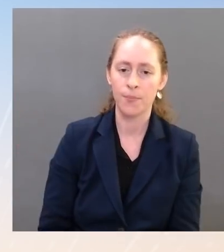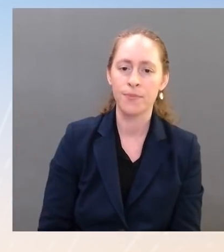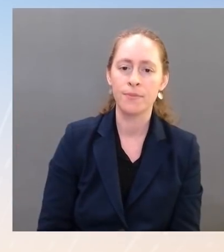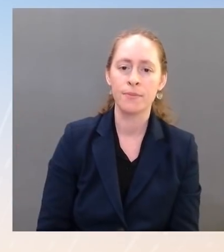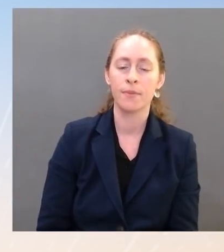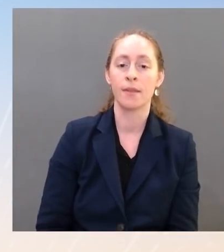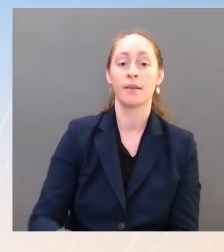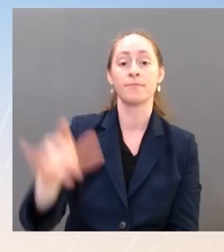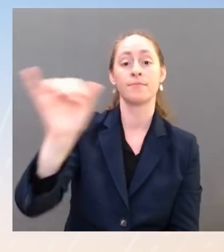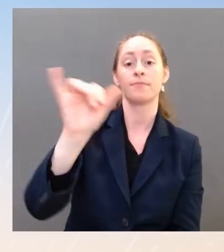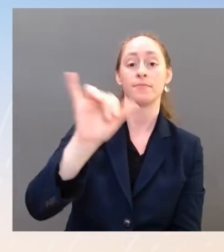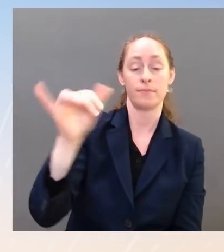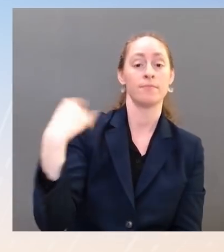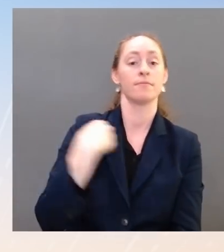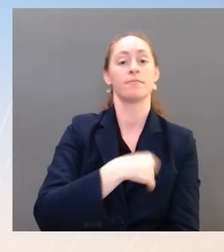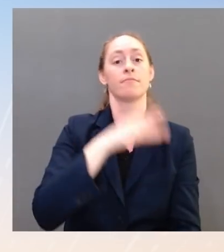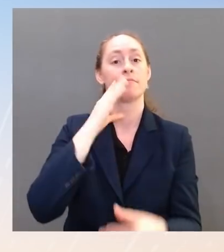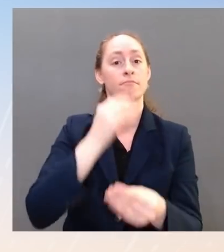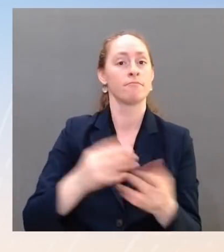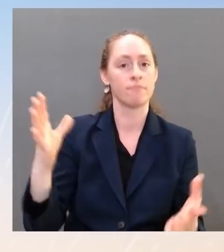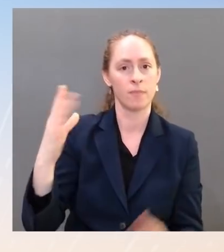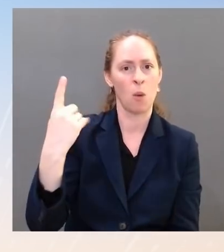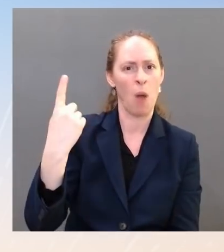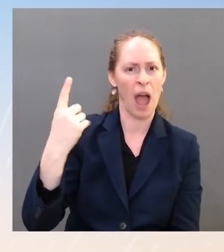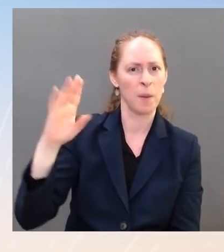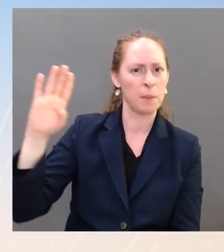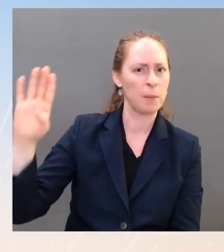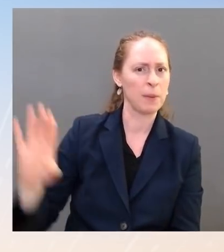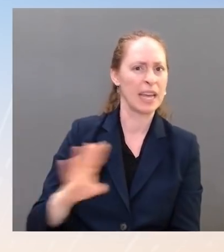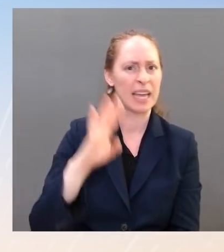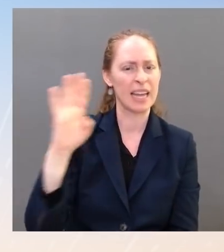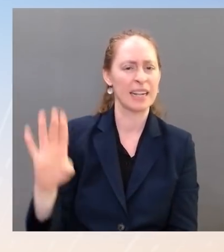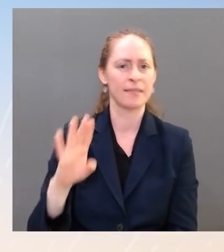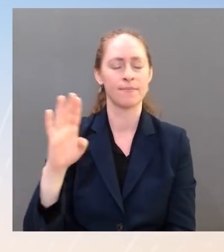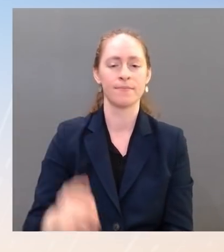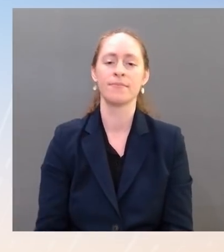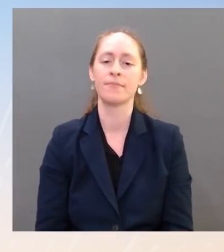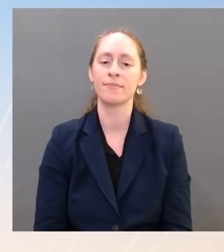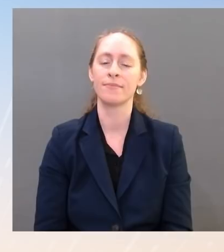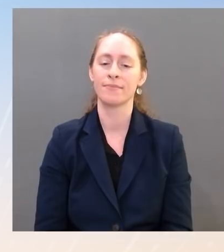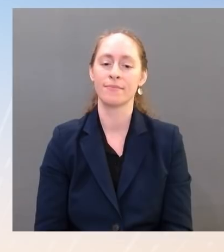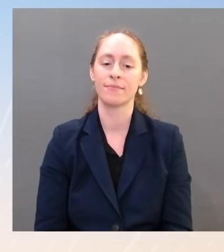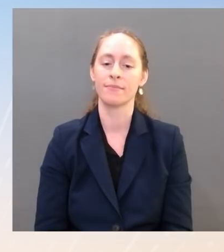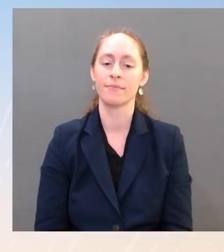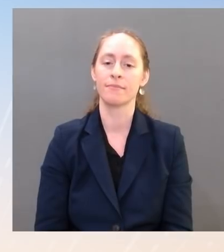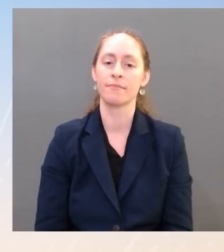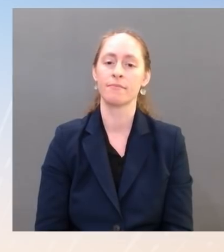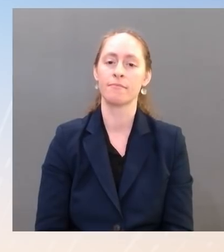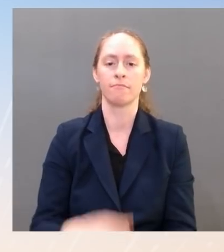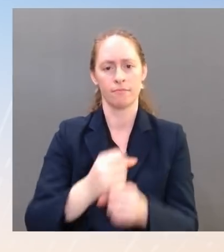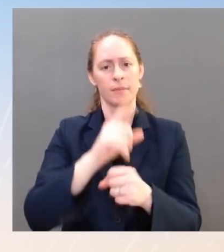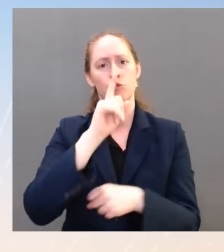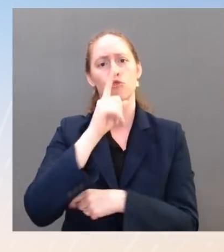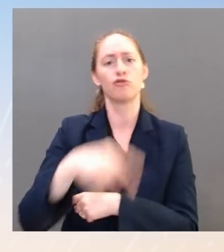to ensure that state, local, tribal, territorial governments are strengthening their cybersecurity. We're going to be distributing